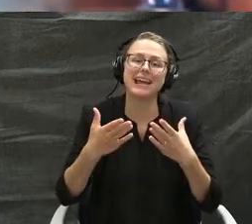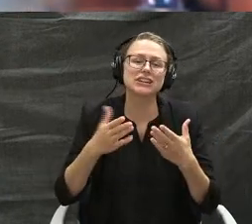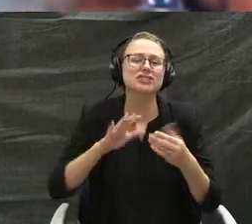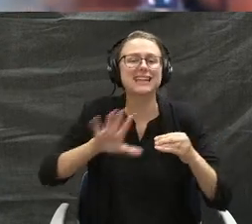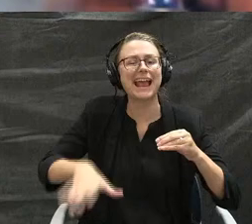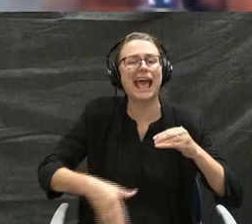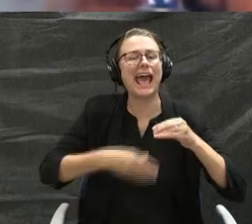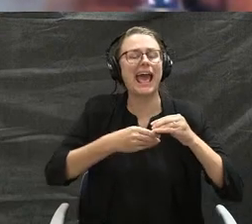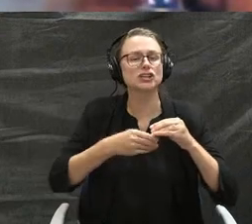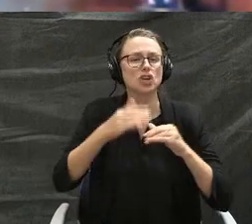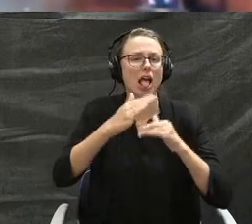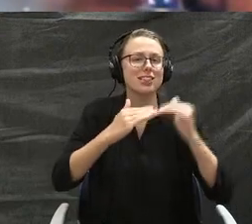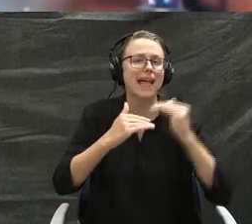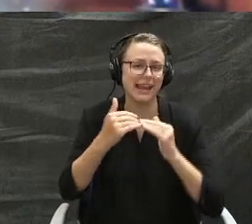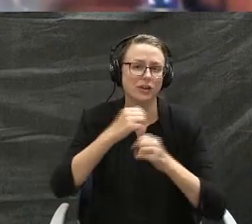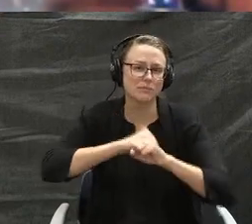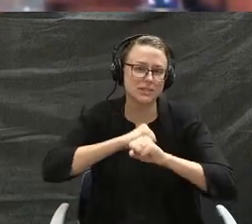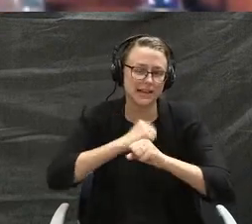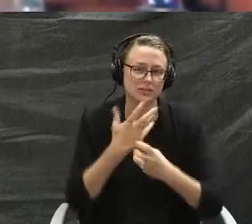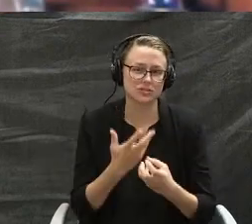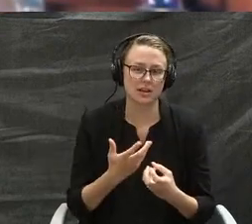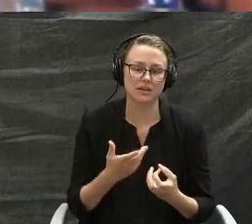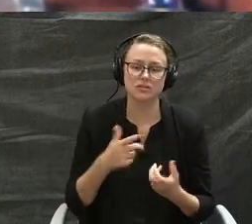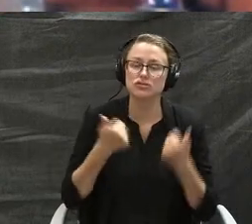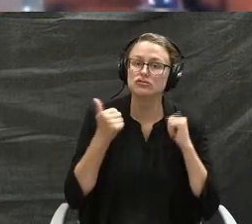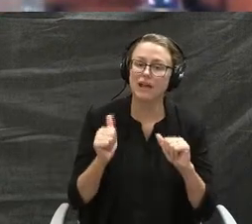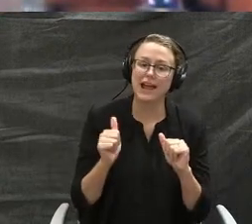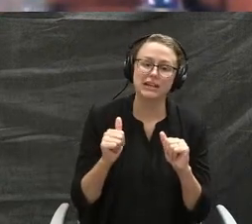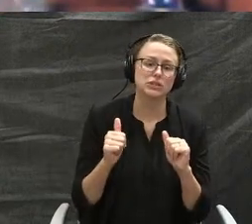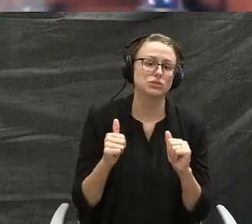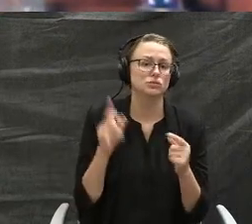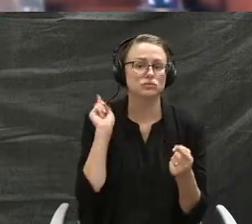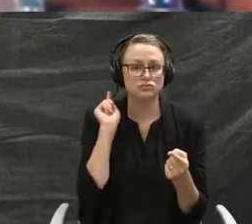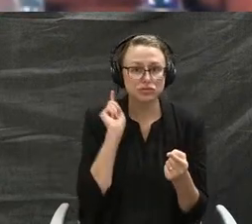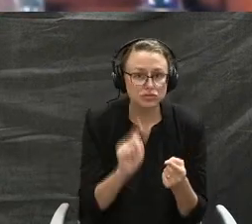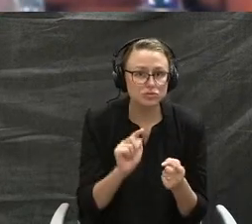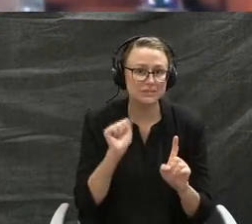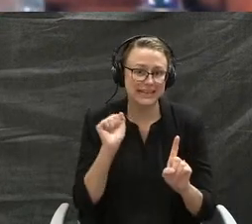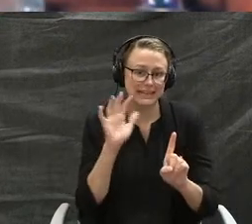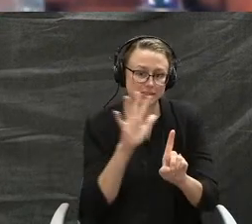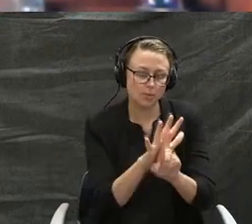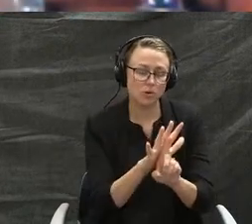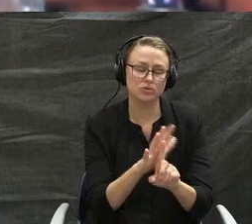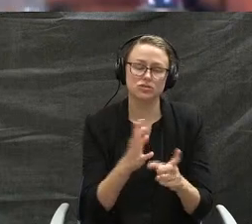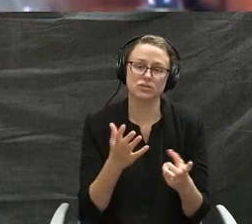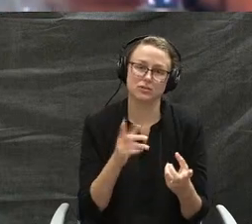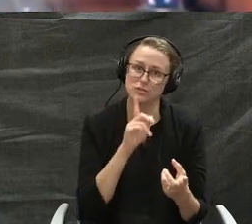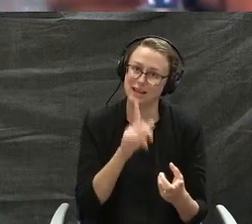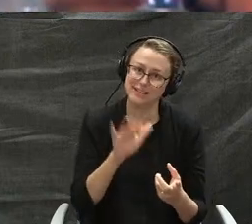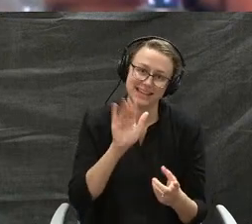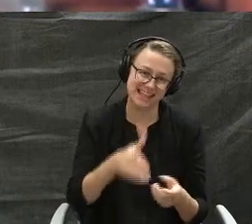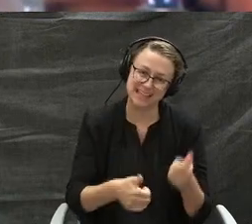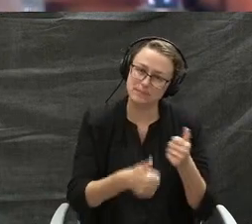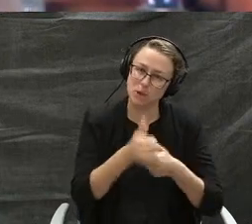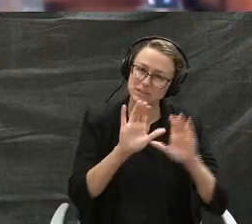were providing an extra layer of protection, we're going to work on minimizing exposure. Many of that is just in classroom setup.